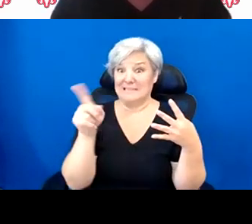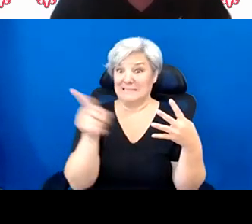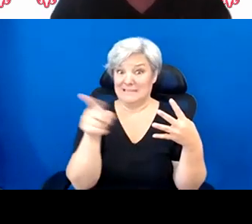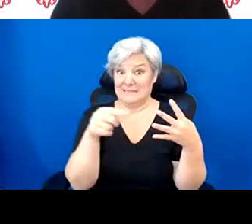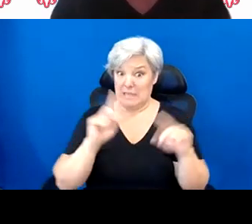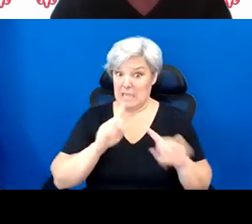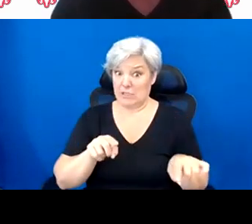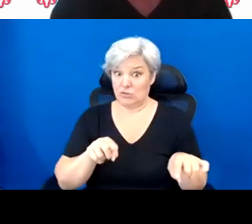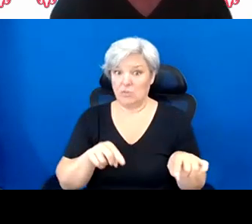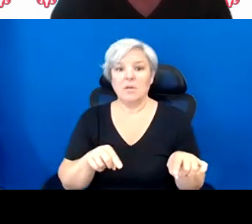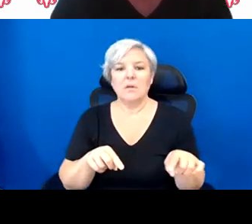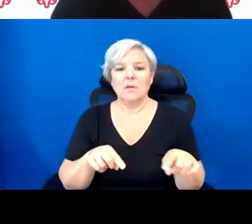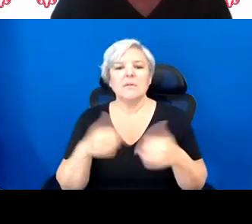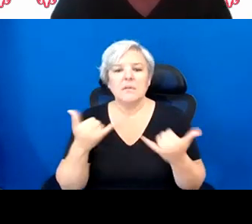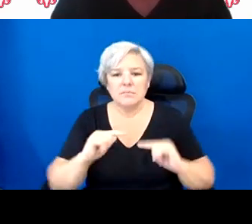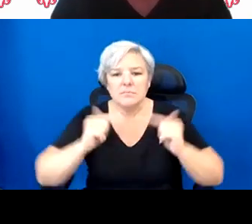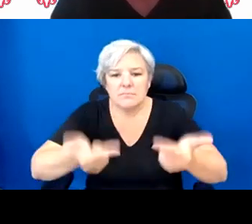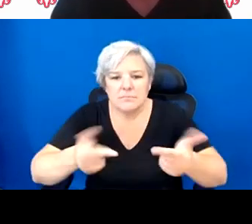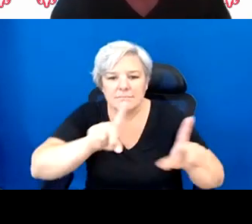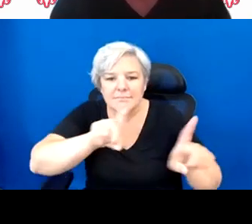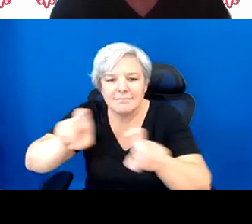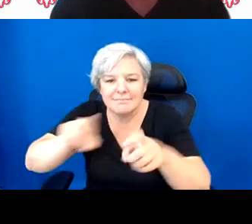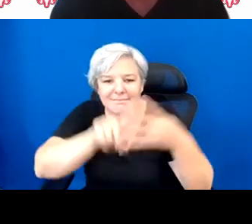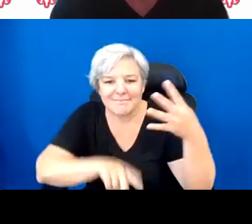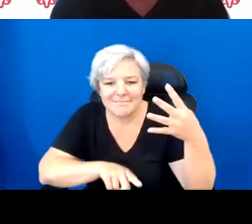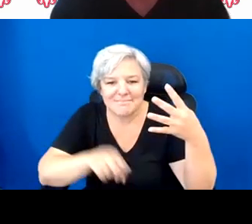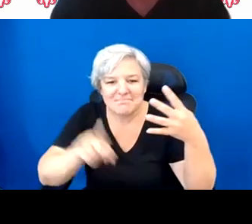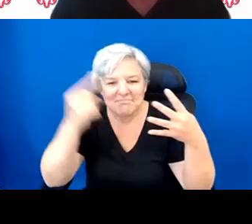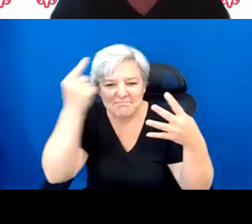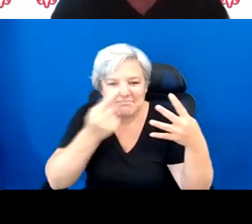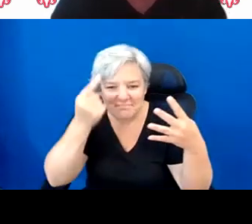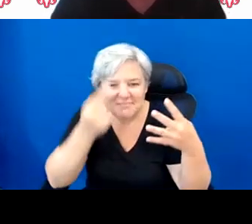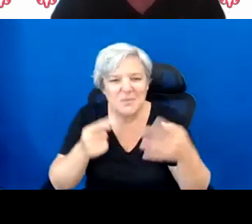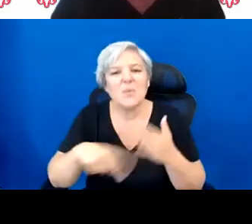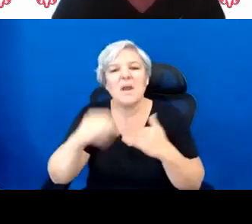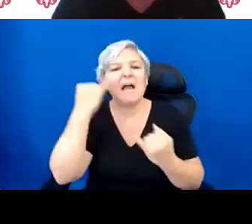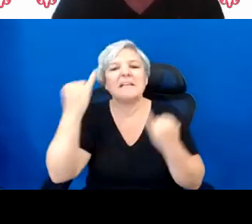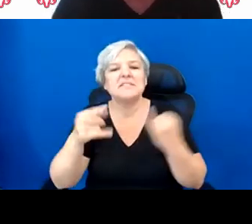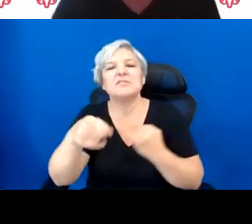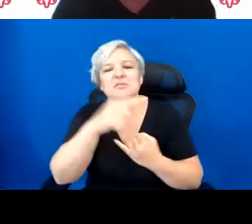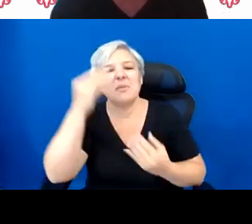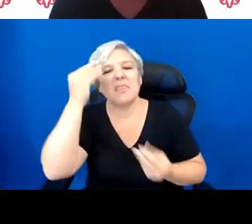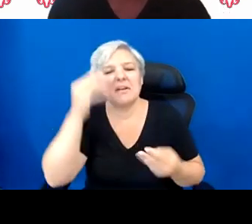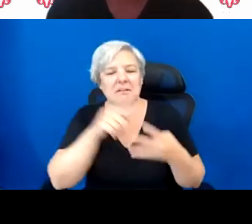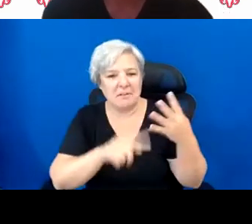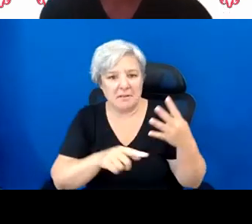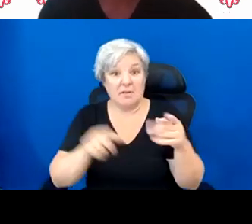they're going to pose those questions to the participants in the breakout rooms to see what ideas you all have and can bring to add